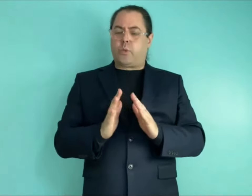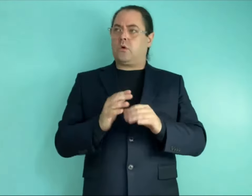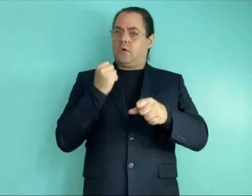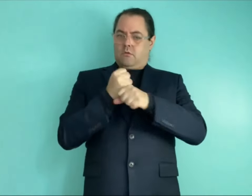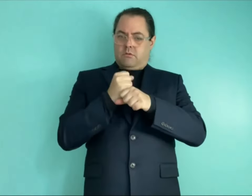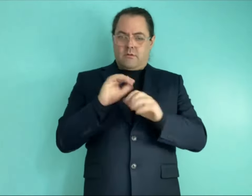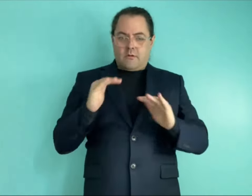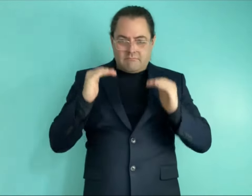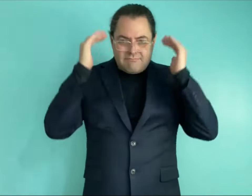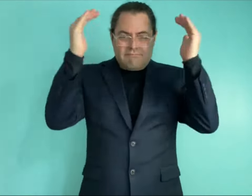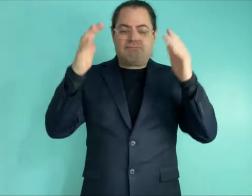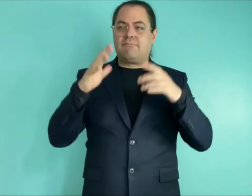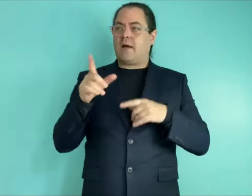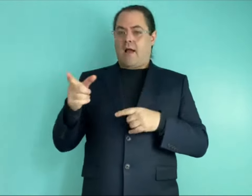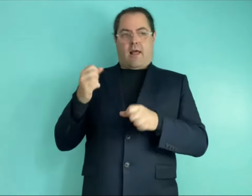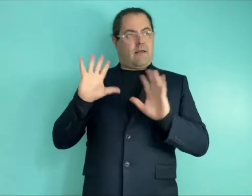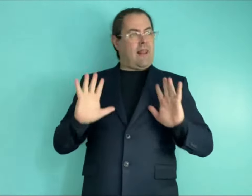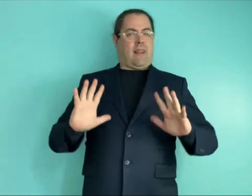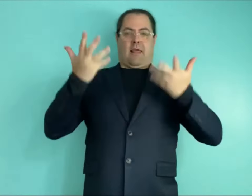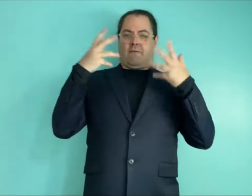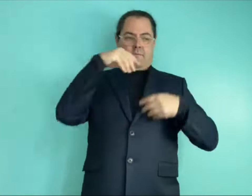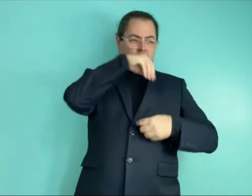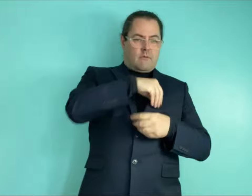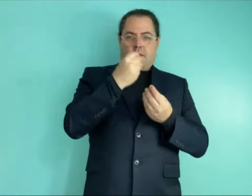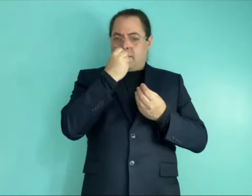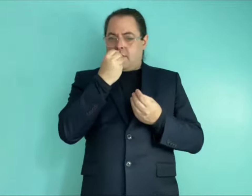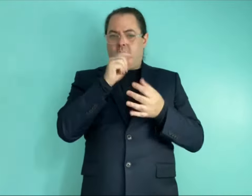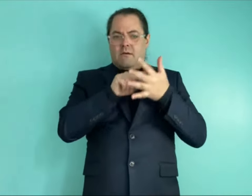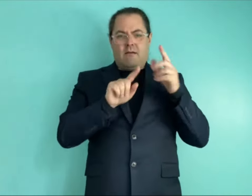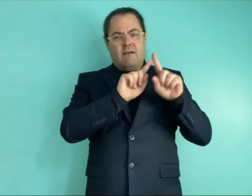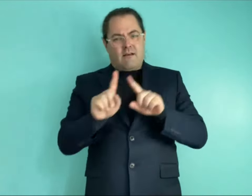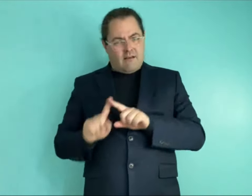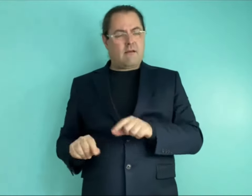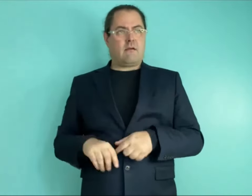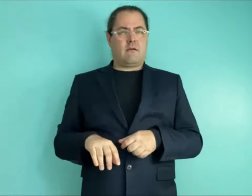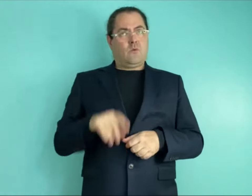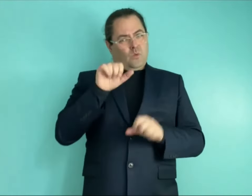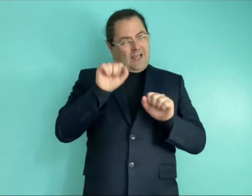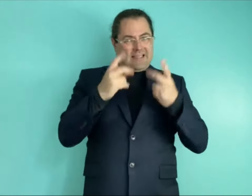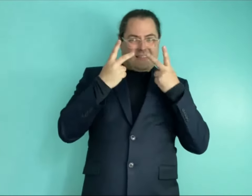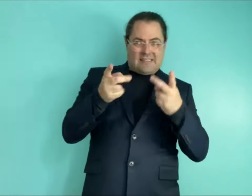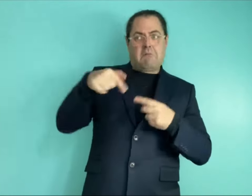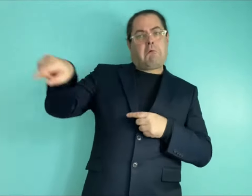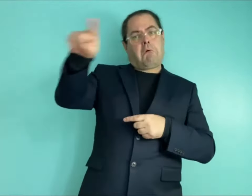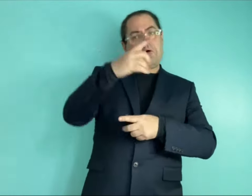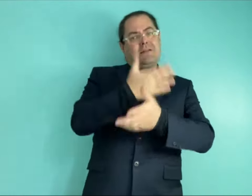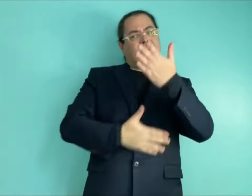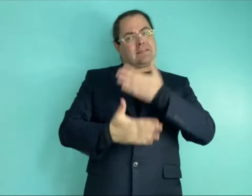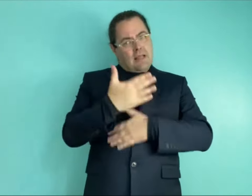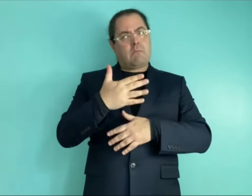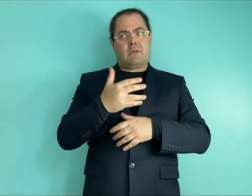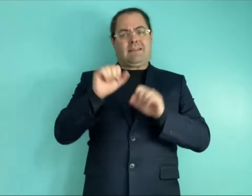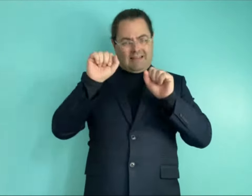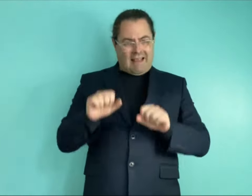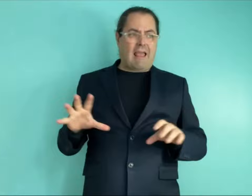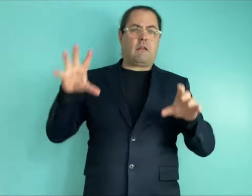with disabilities. 16:24:00 of Africa so that by 2063, we should